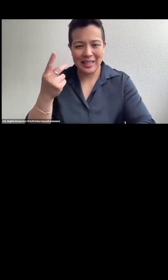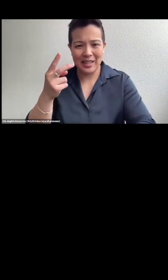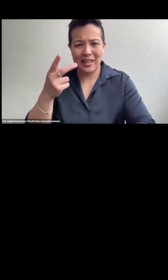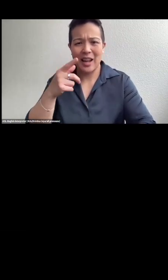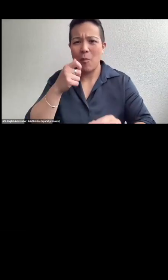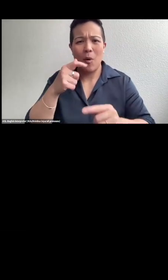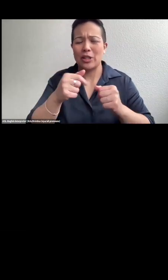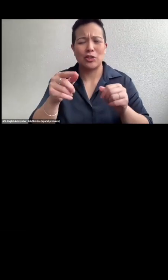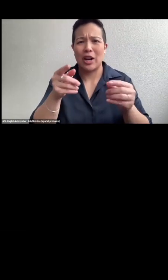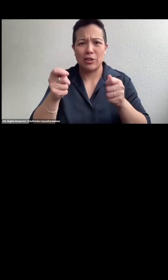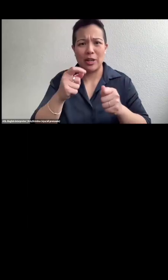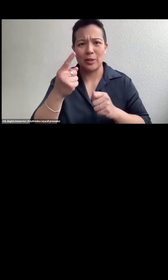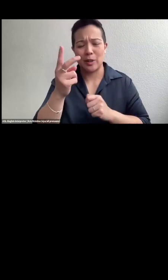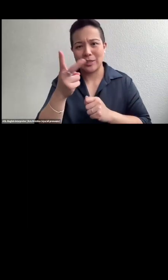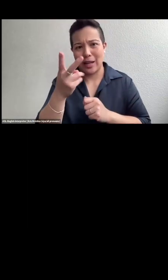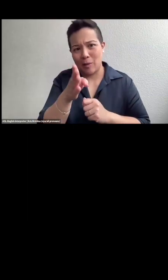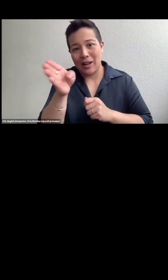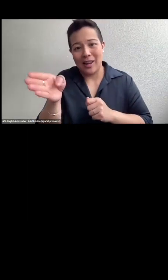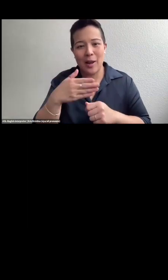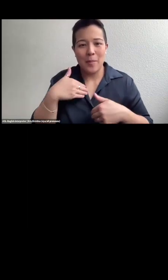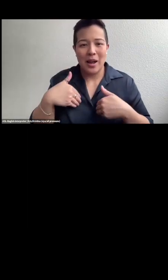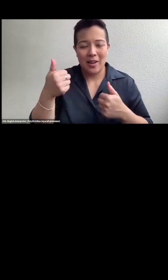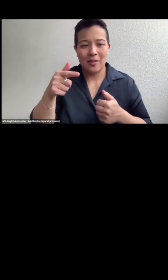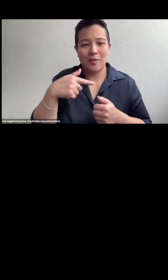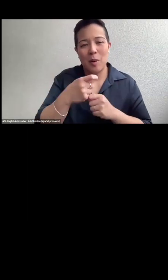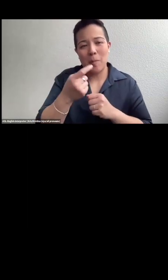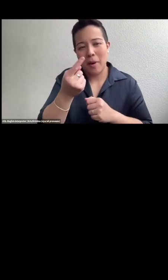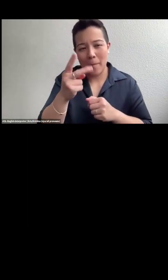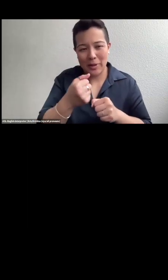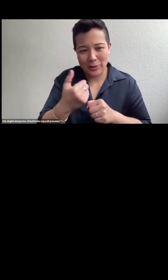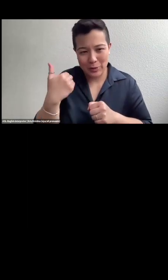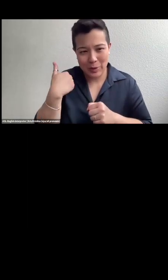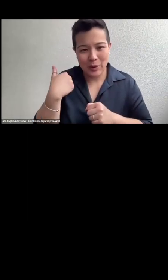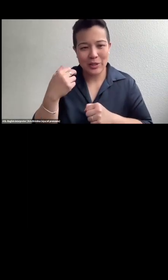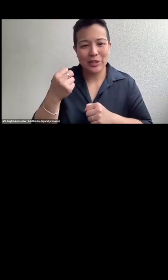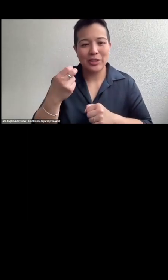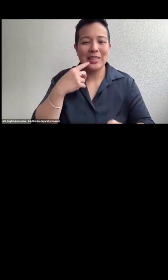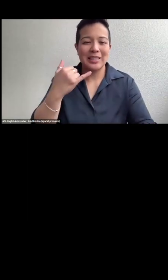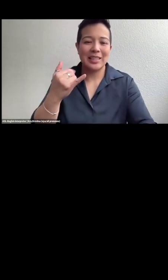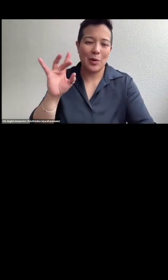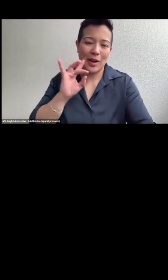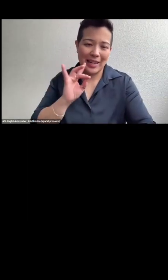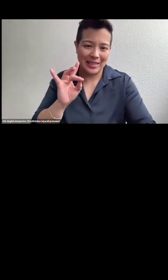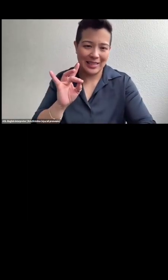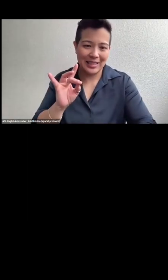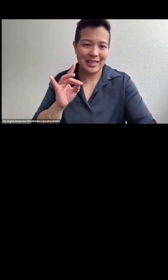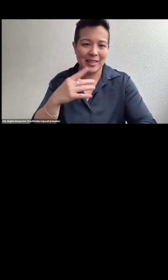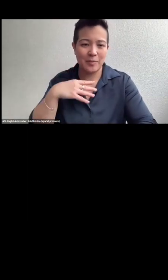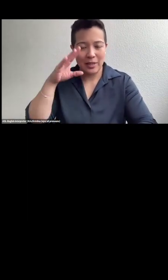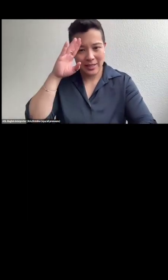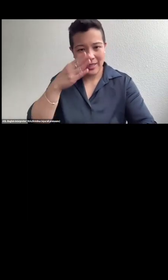here, my youngest is, this was from a couple years ago. She is now eight, my son is in the middle. We